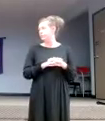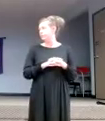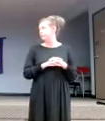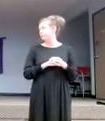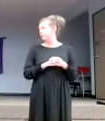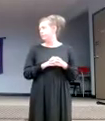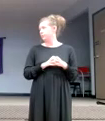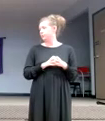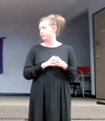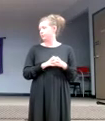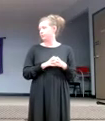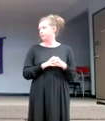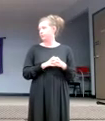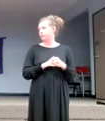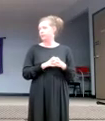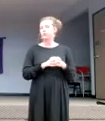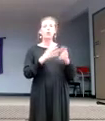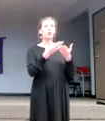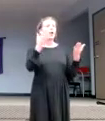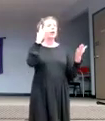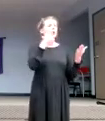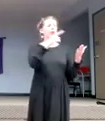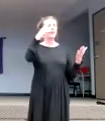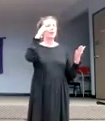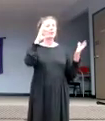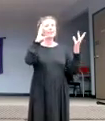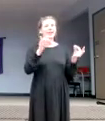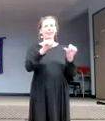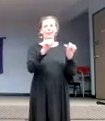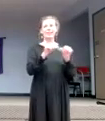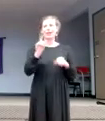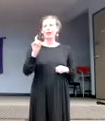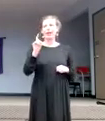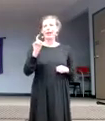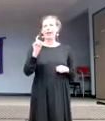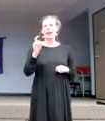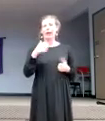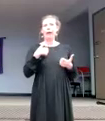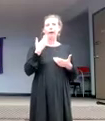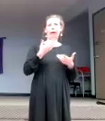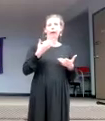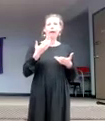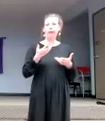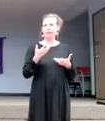to help me with why. I can kind of fuddle my way through it, but I wanna make sure we're